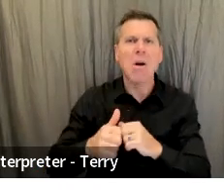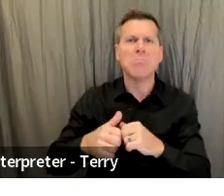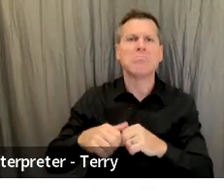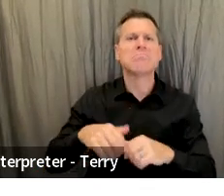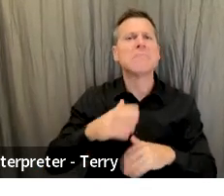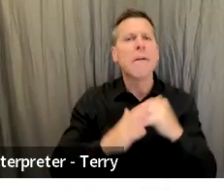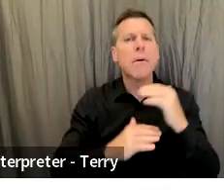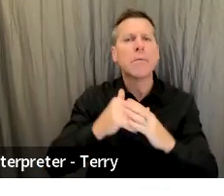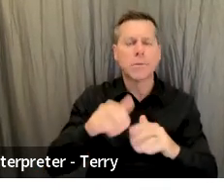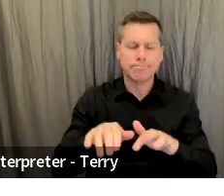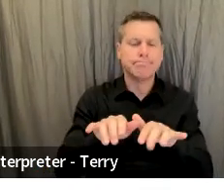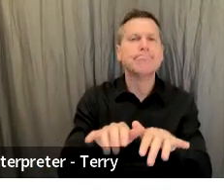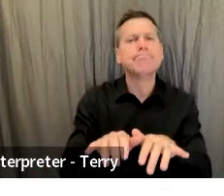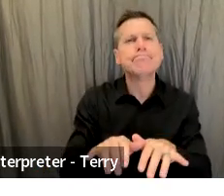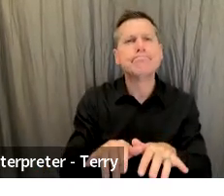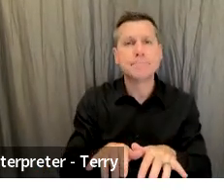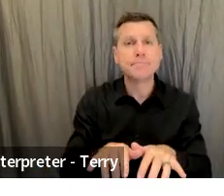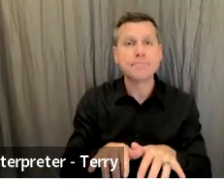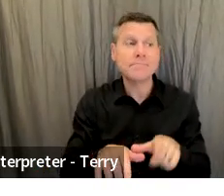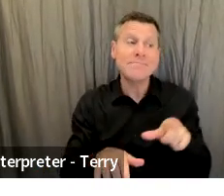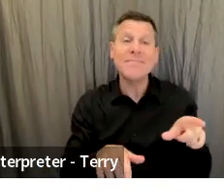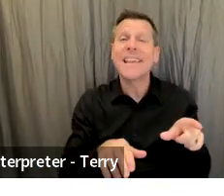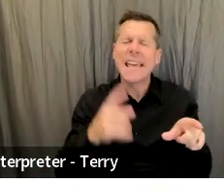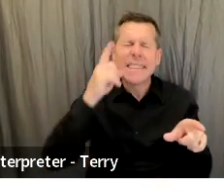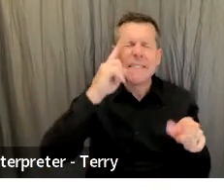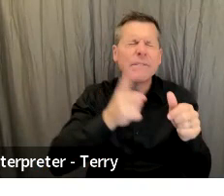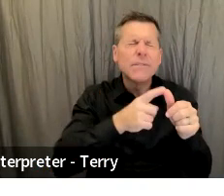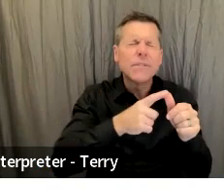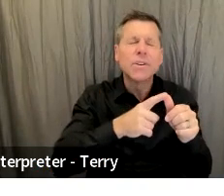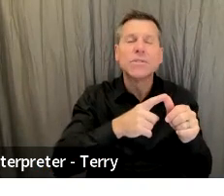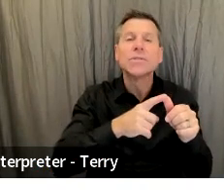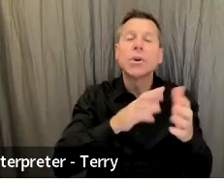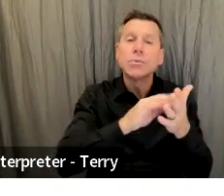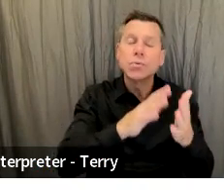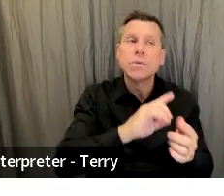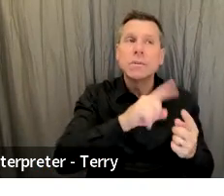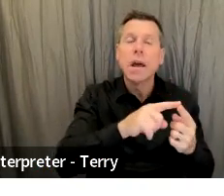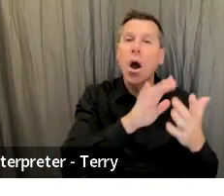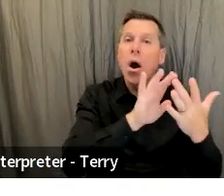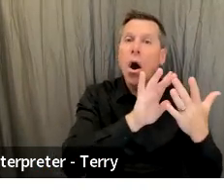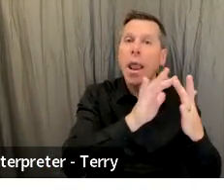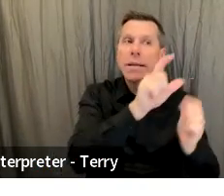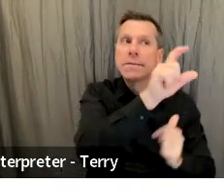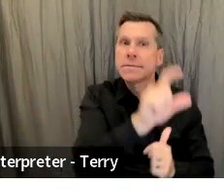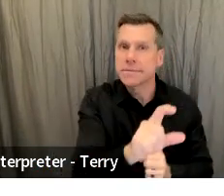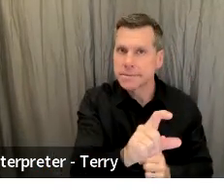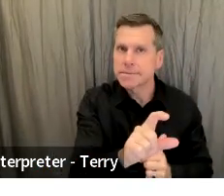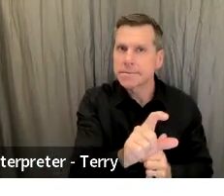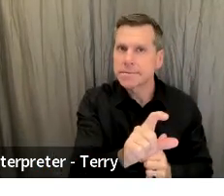who are in an online class exclusively. But this is also helpful for students that are in a face to face class